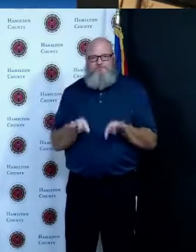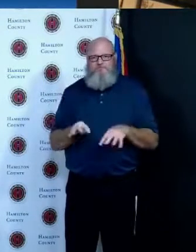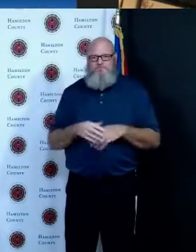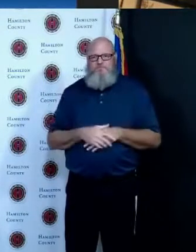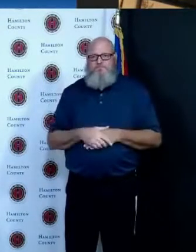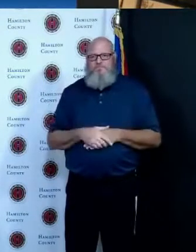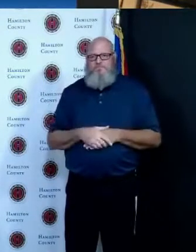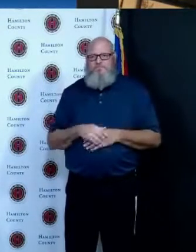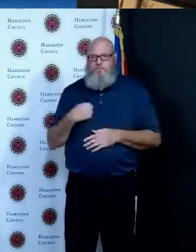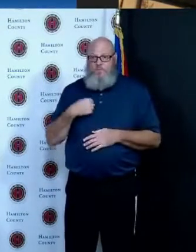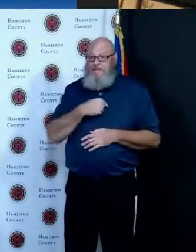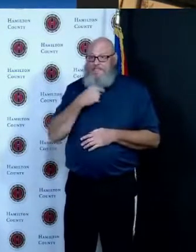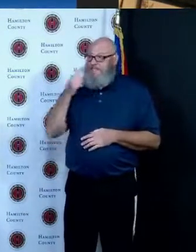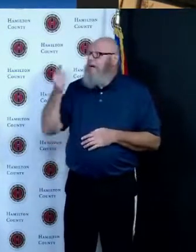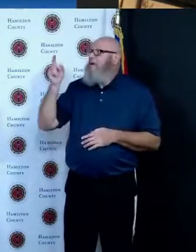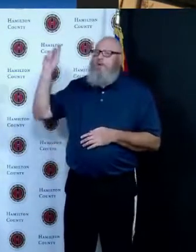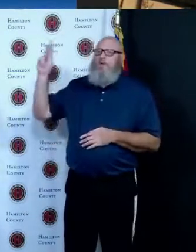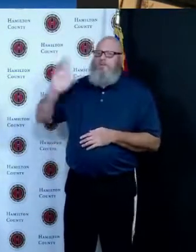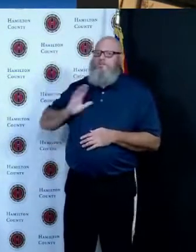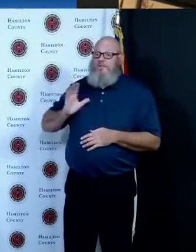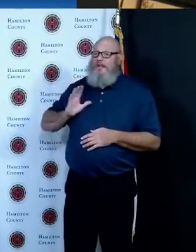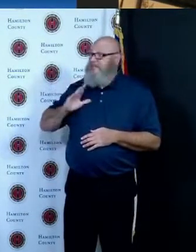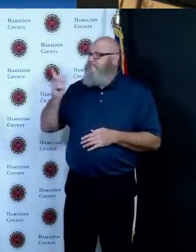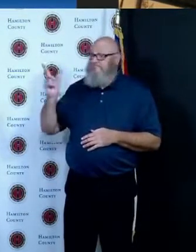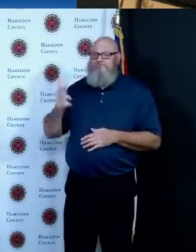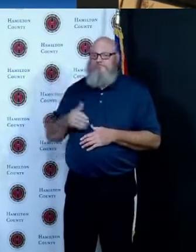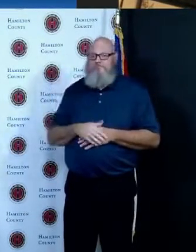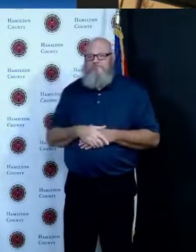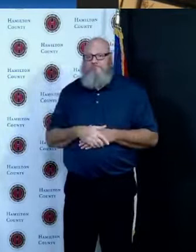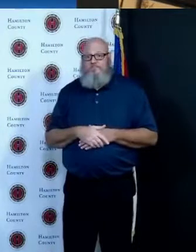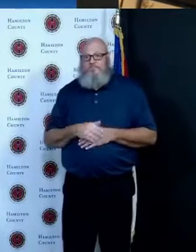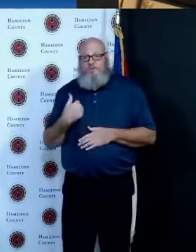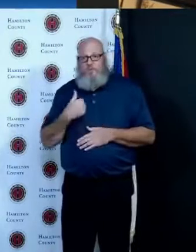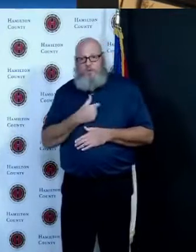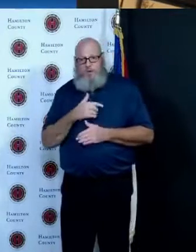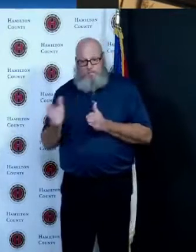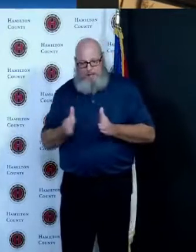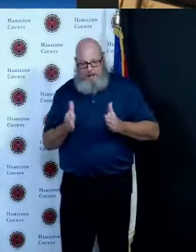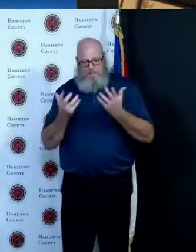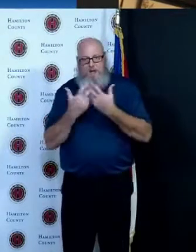a couple days let's get those out as quickly as possible so it is true to say you know it's